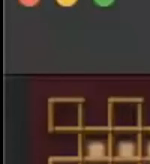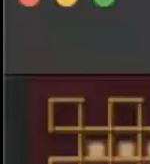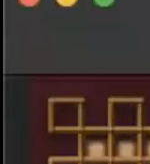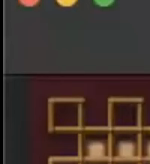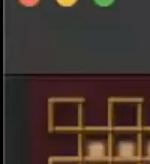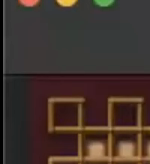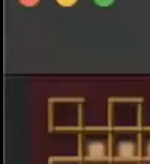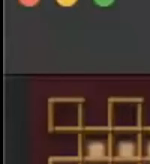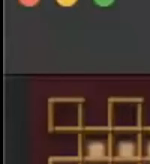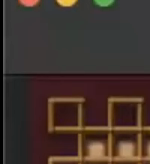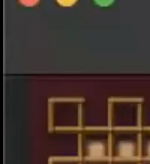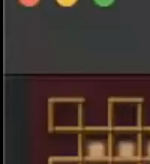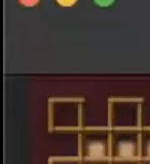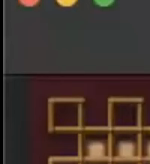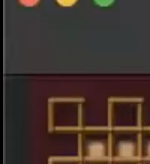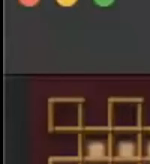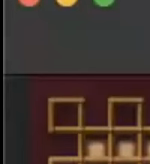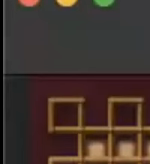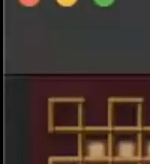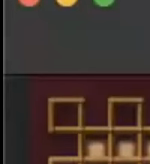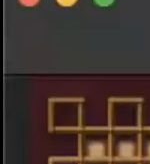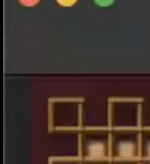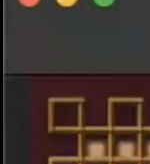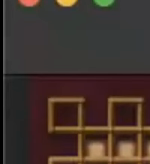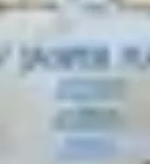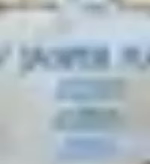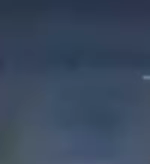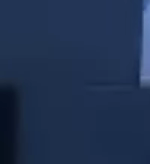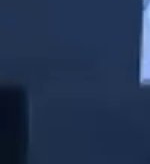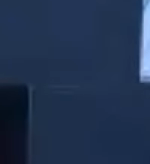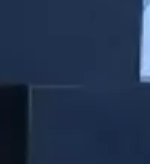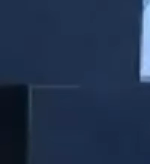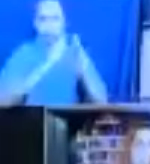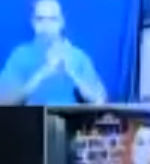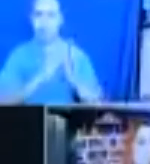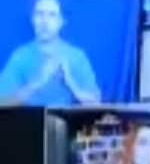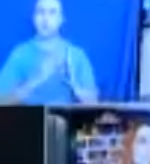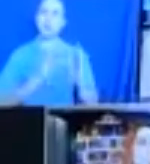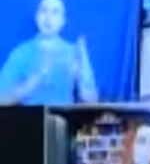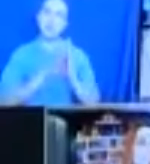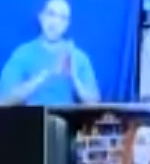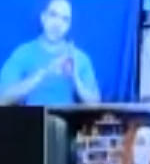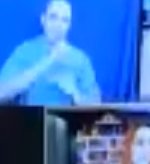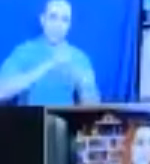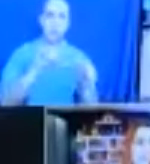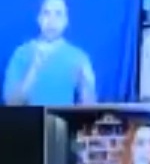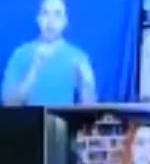IT'S ABOUT CREATING THE COMMUNITY AND DEVELOPING EACH OTHER AS BETTER FIGHTERS BUT ALSO OTHER PEOPLE.